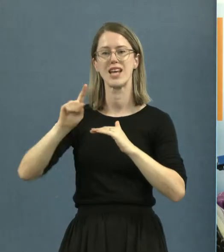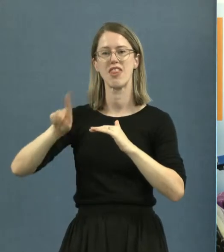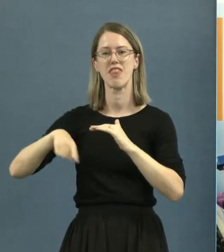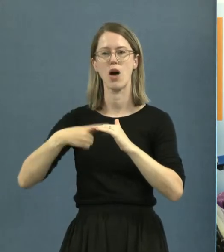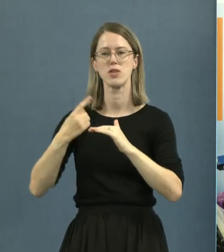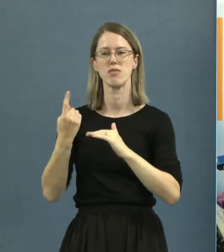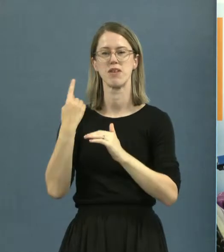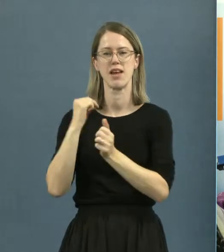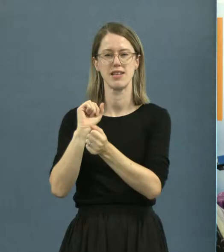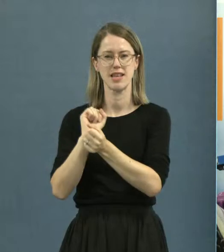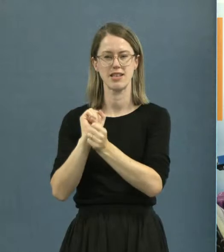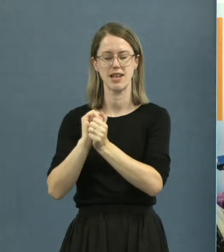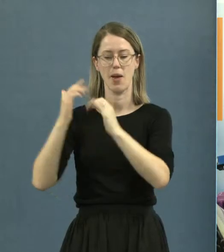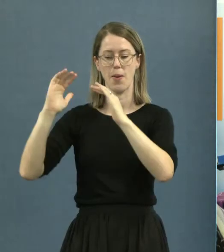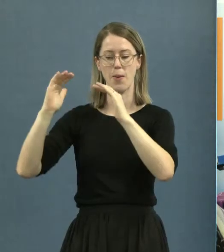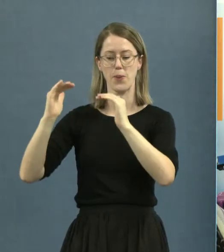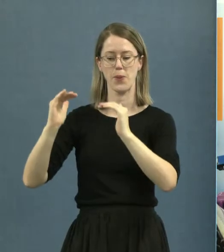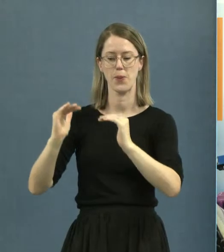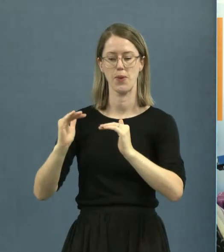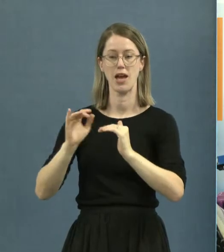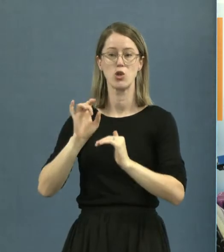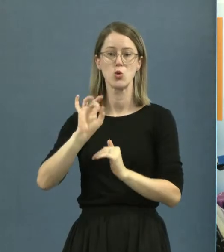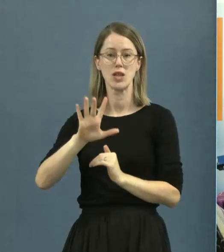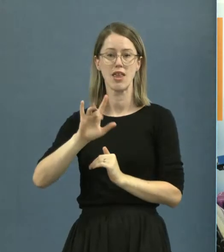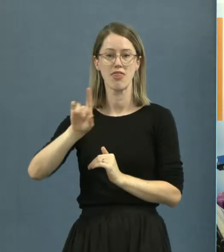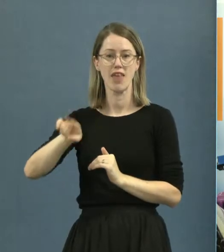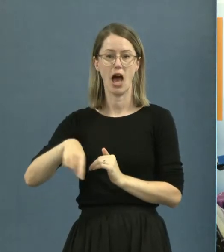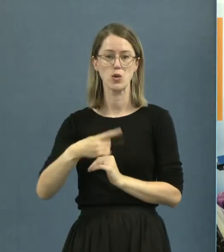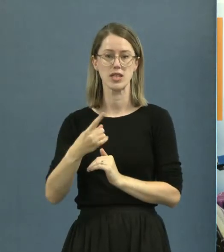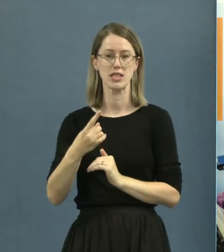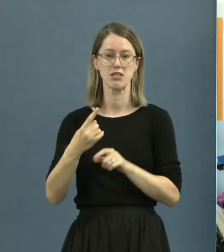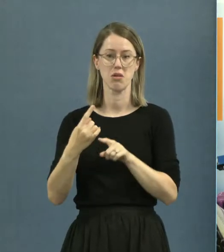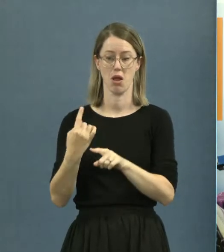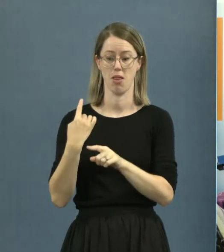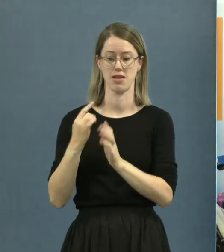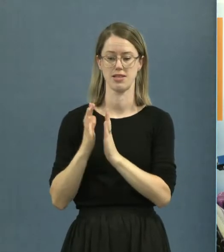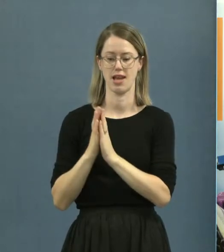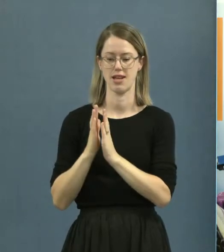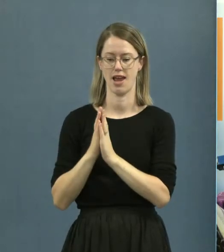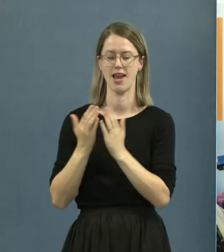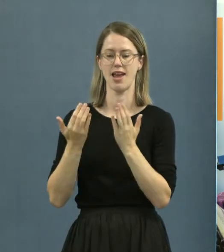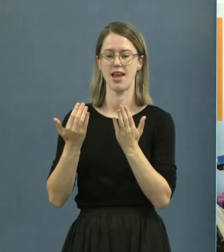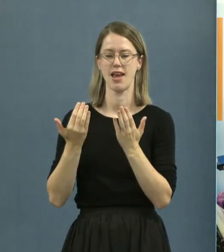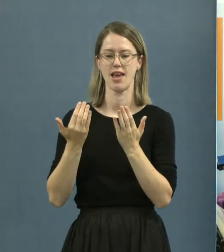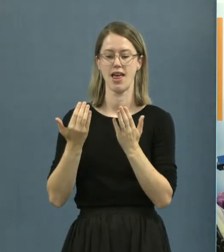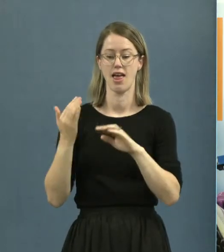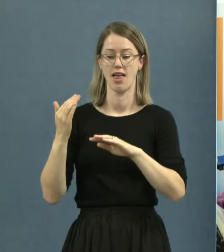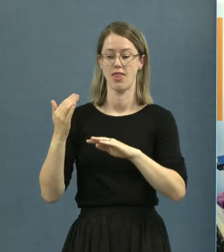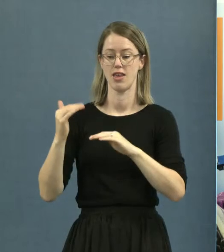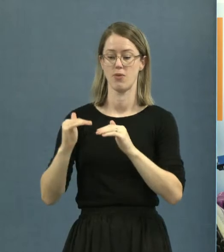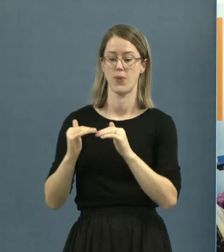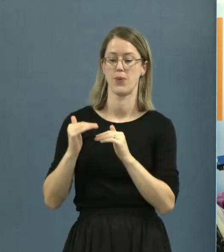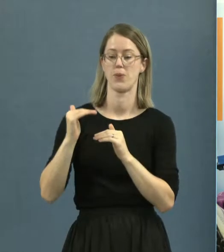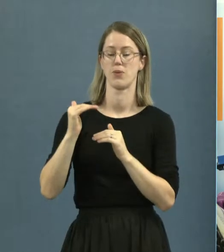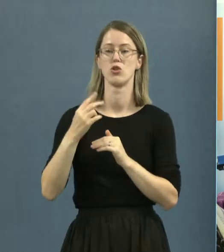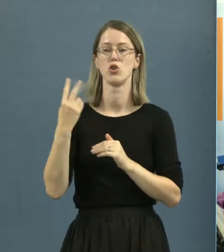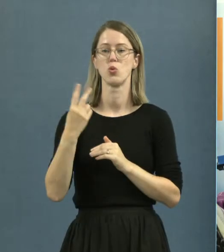14,175 on Saturday, continued